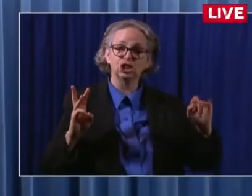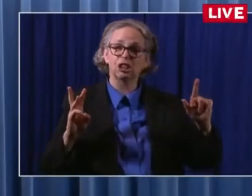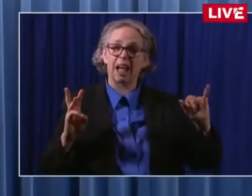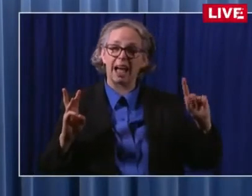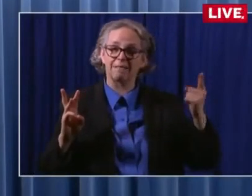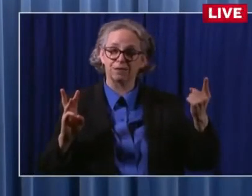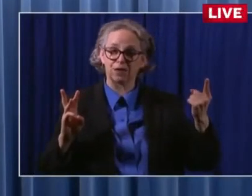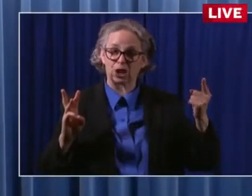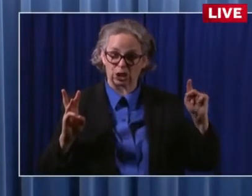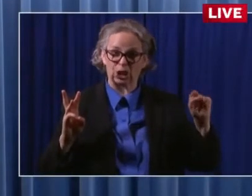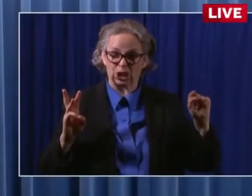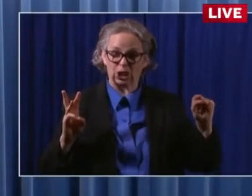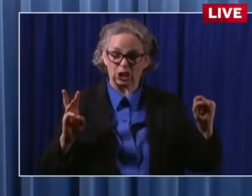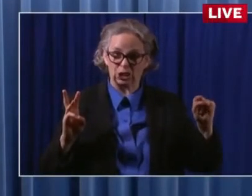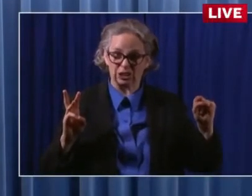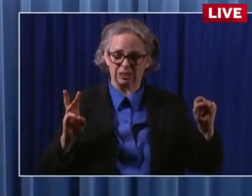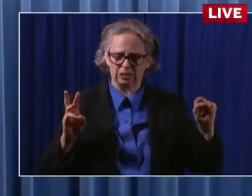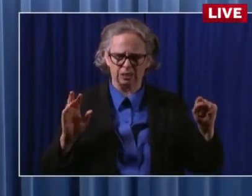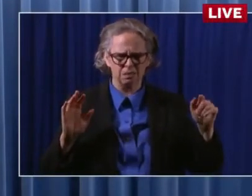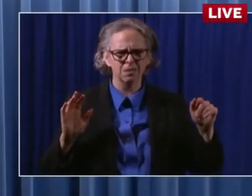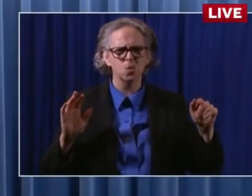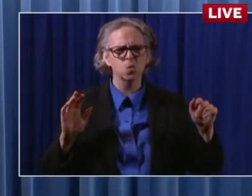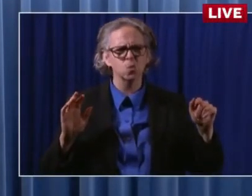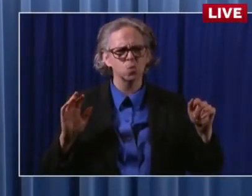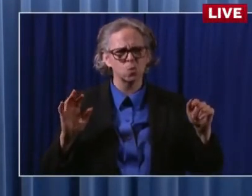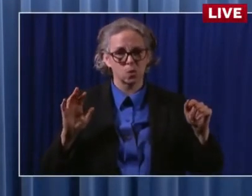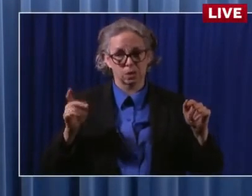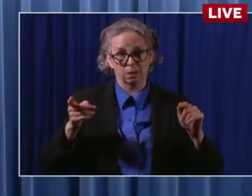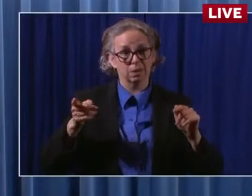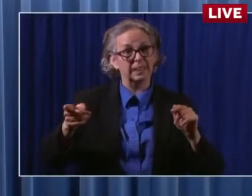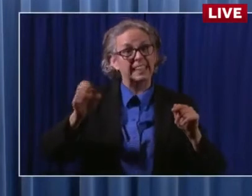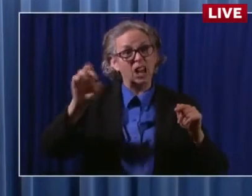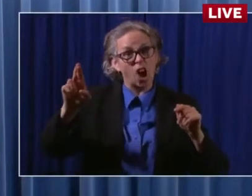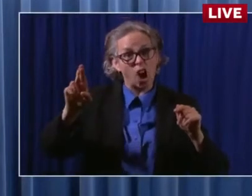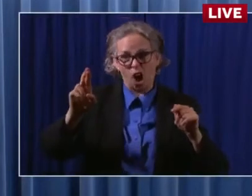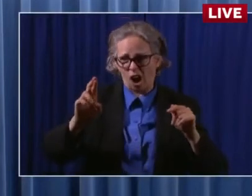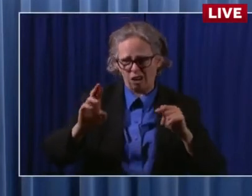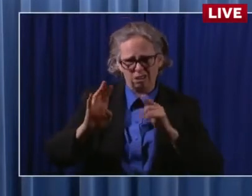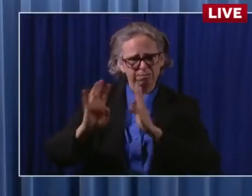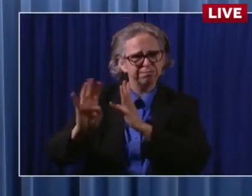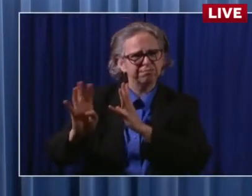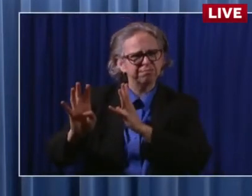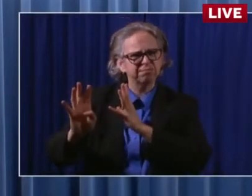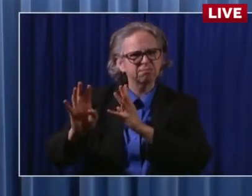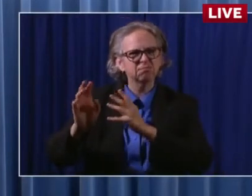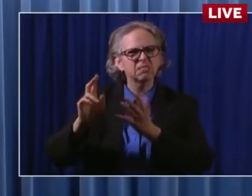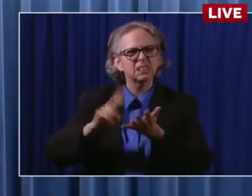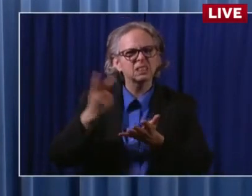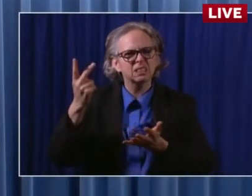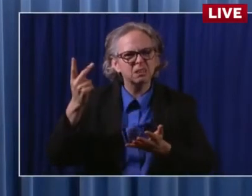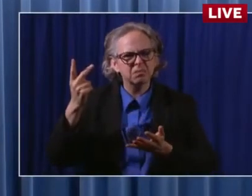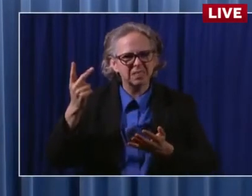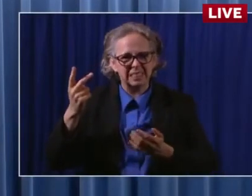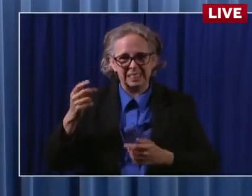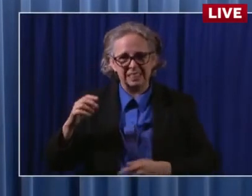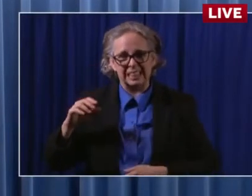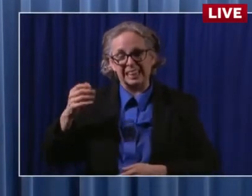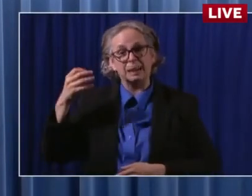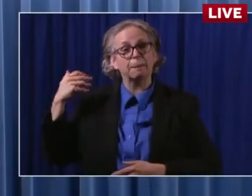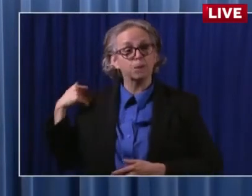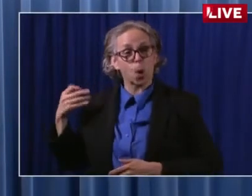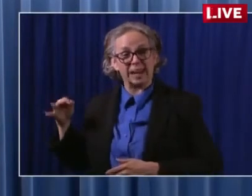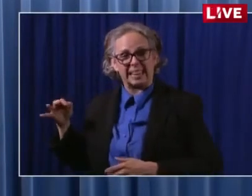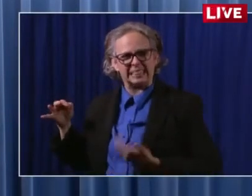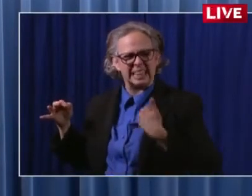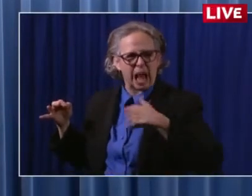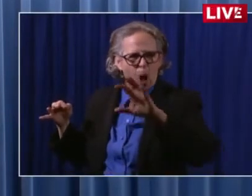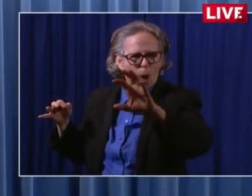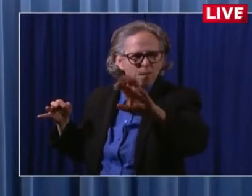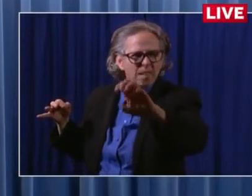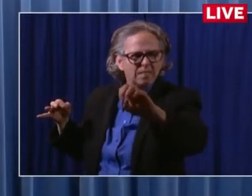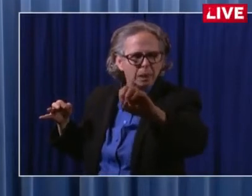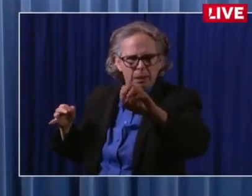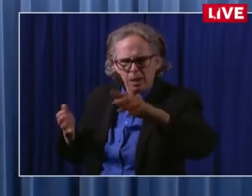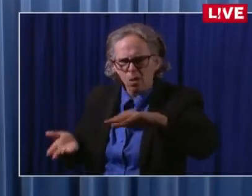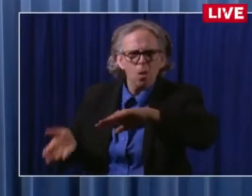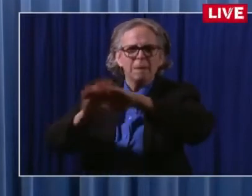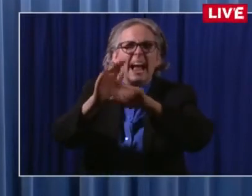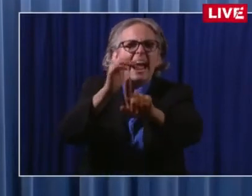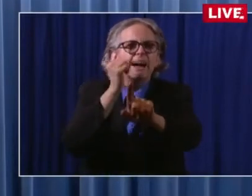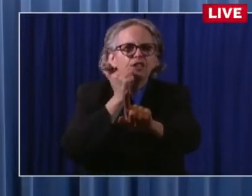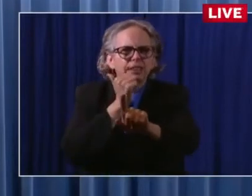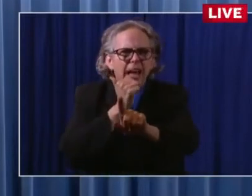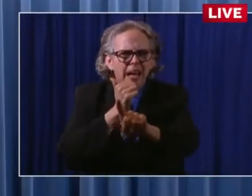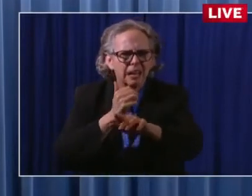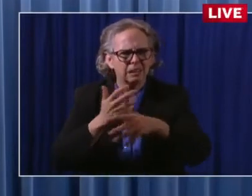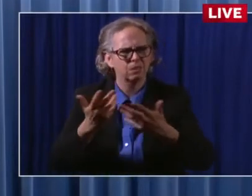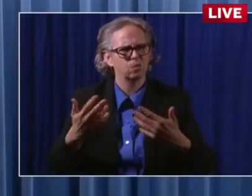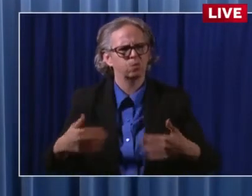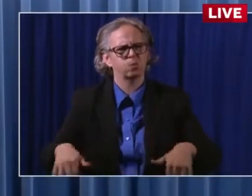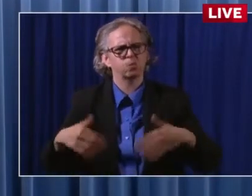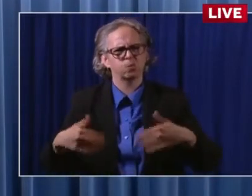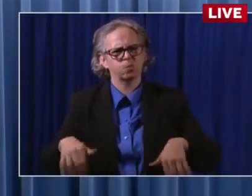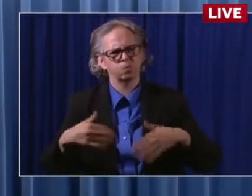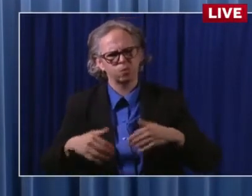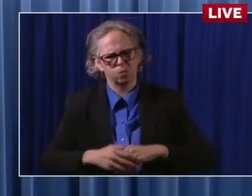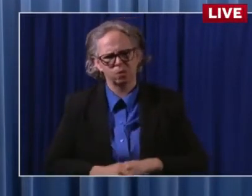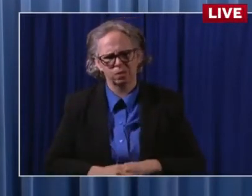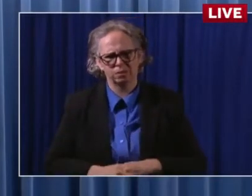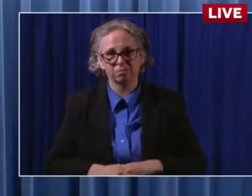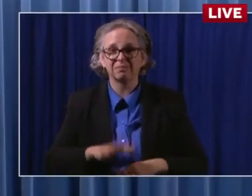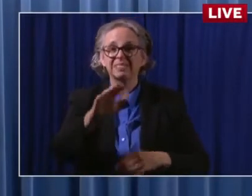FOR EXAMPLE, FROM JUNE 16 TO JULY 1, COMPARE THAT, VISITS FOR COVID-19 TO THE EMERGENCY DEPARTMENT MORE THAN DOUBLED WOMEN AN AVERAGE OF 19 PER DAY TO 50 PER DAY, OVER THE SAME